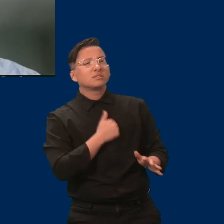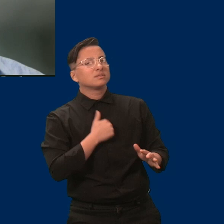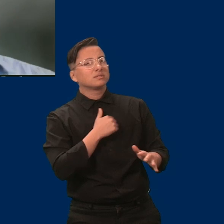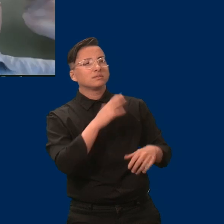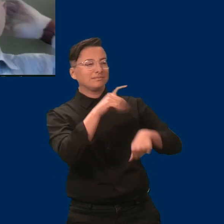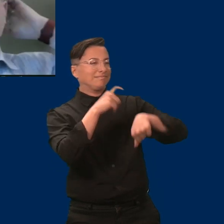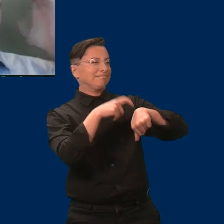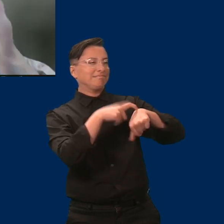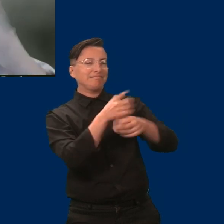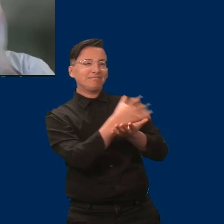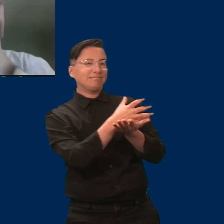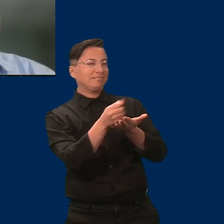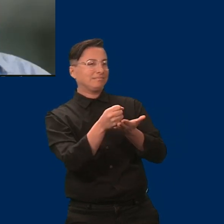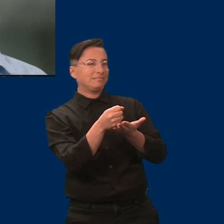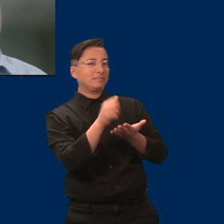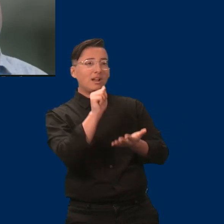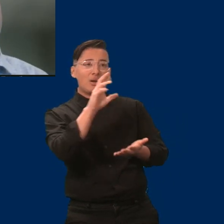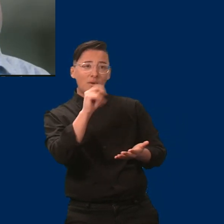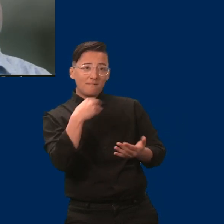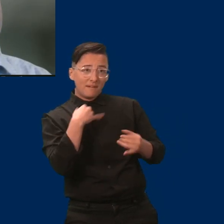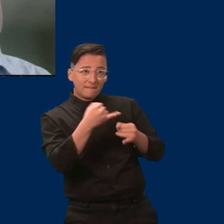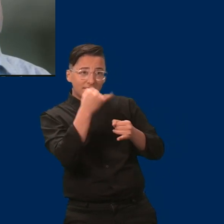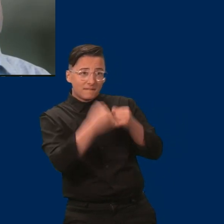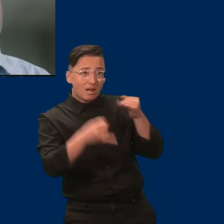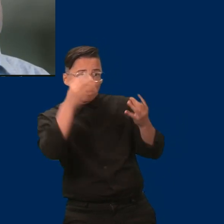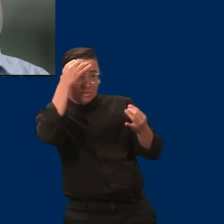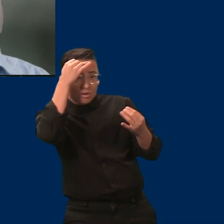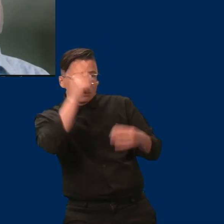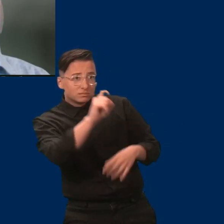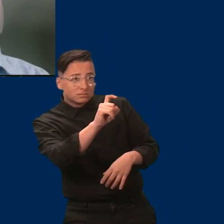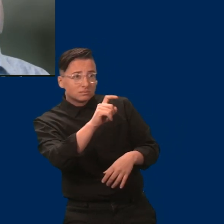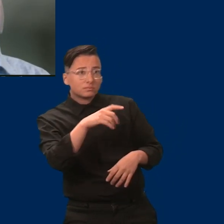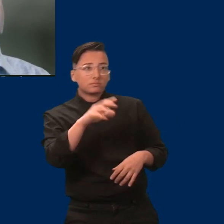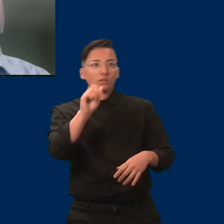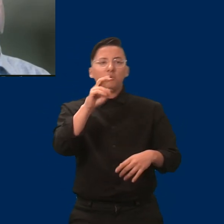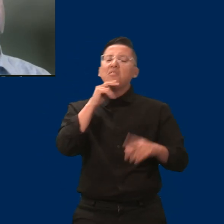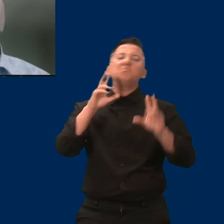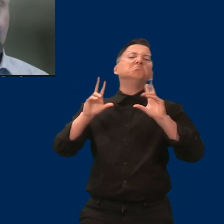(Mike) Yeah. Oh. (Aaron) No, go ahead, Representative. (Andy) OK, thank you both,